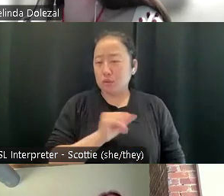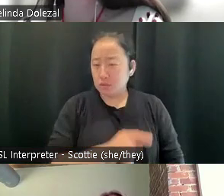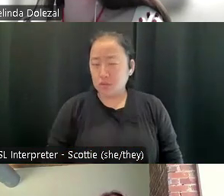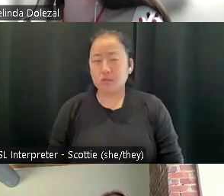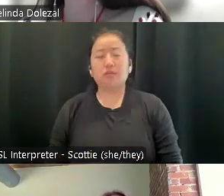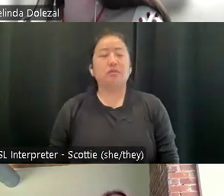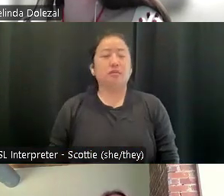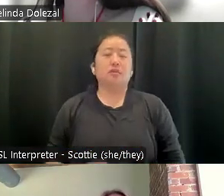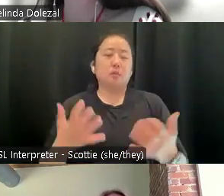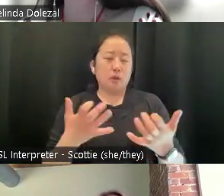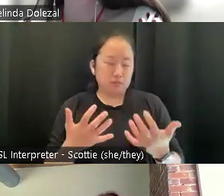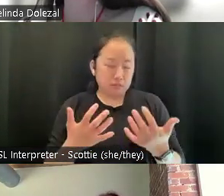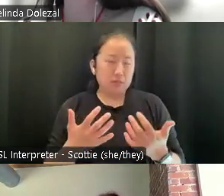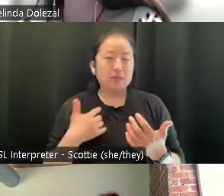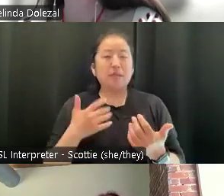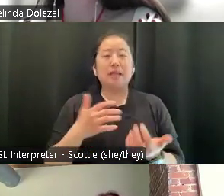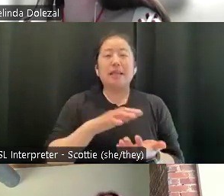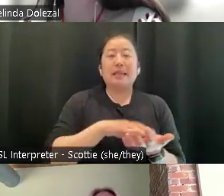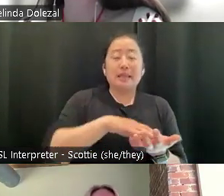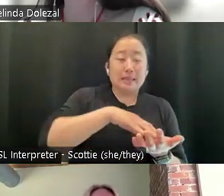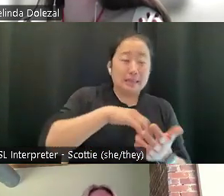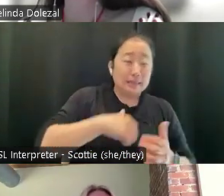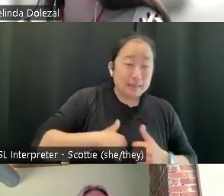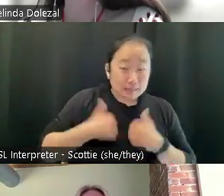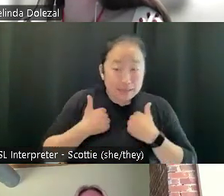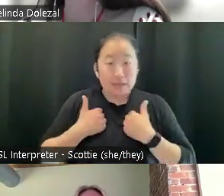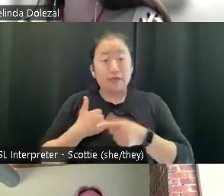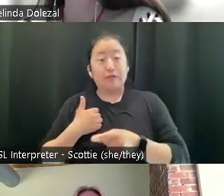only covering live, learn and work but we're also covering the play part as well.